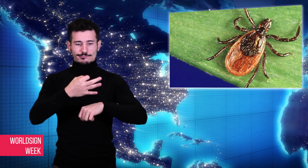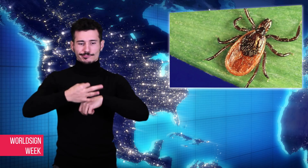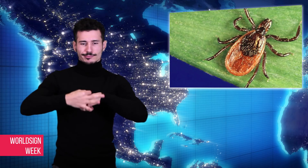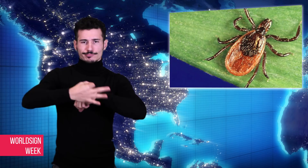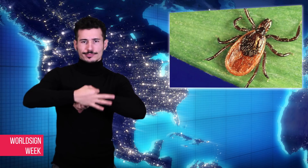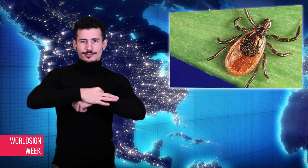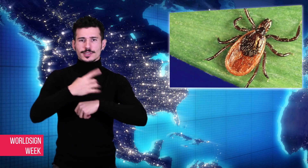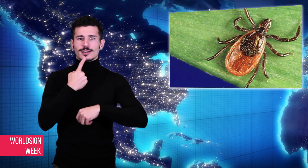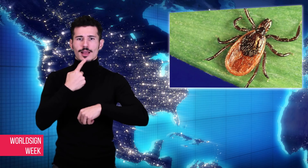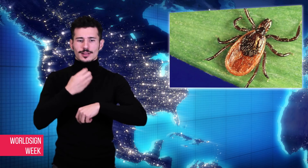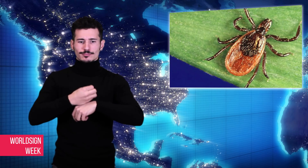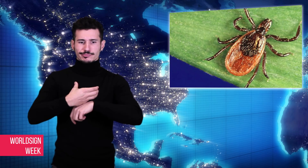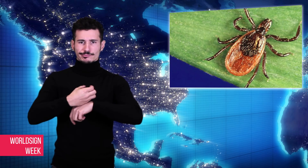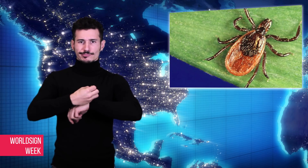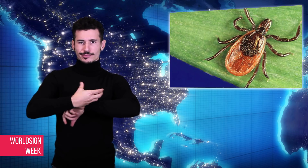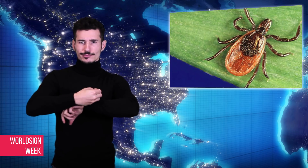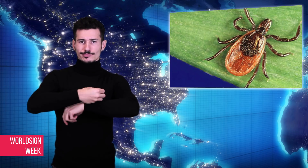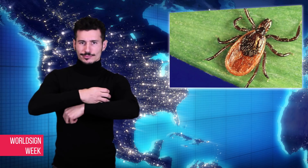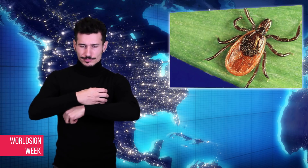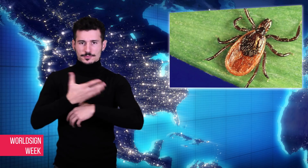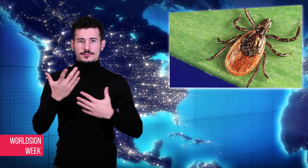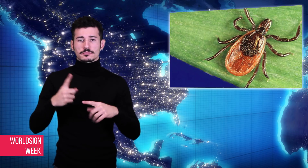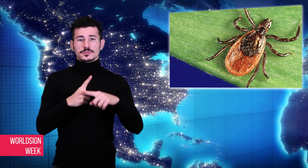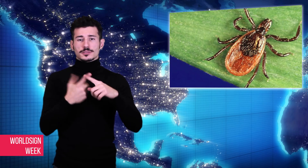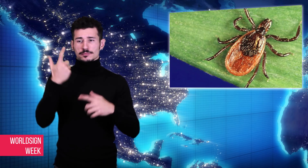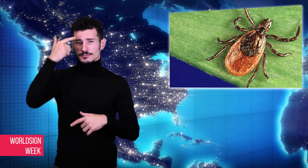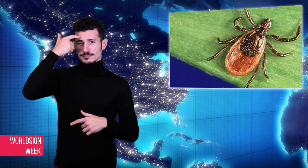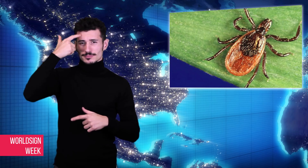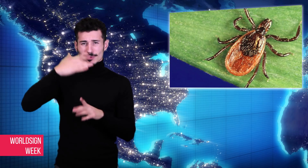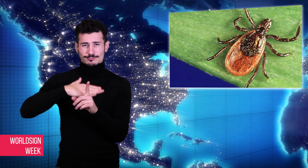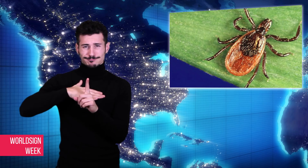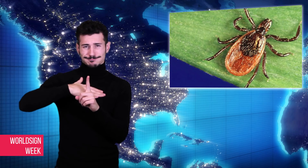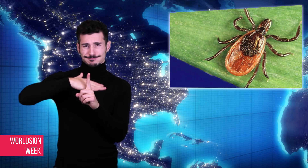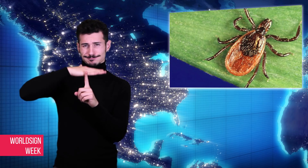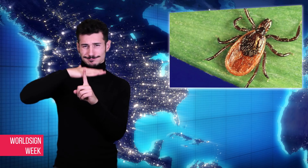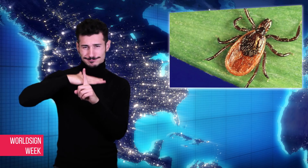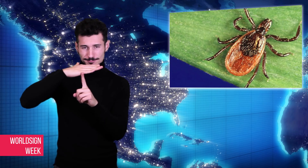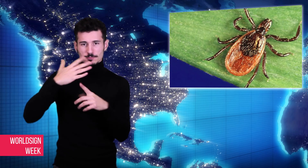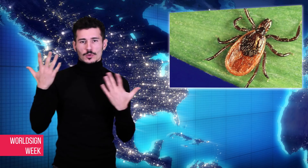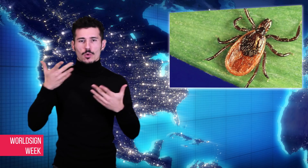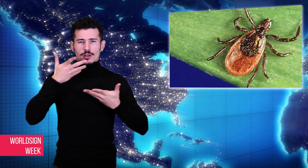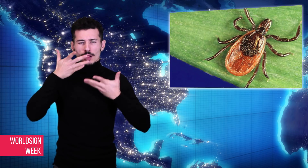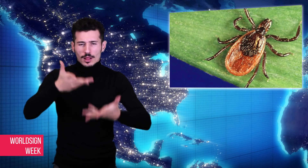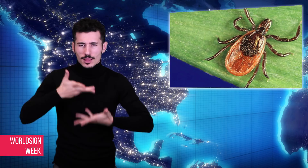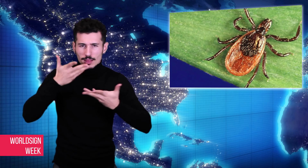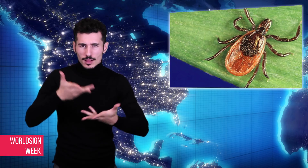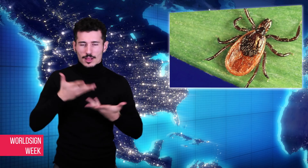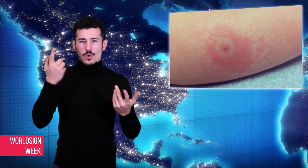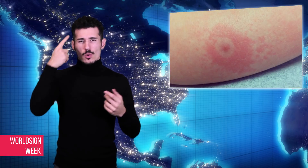ticks. A major symptom of Lyme are a red rash that looks like a bull’s eye